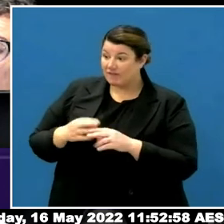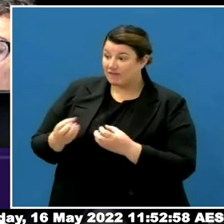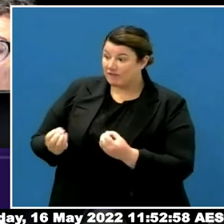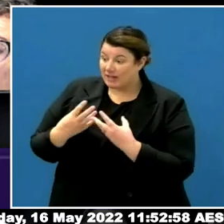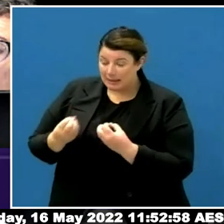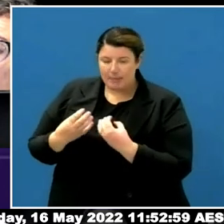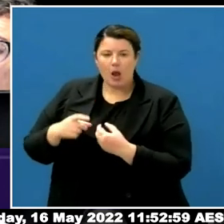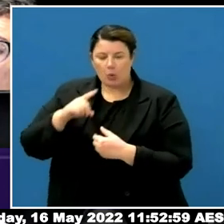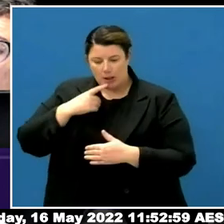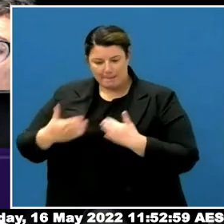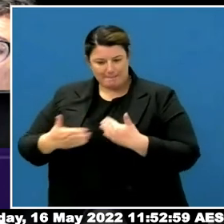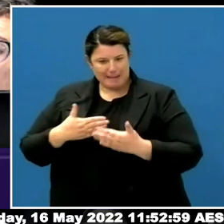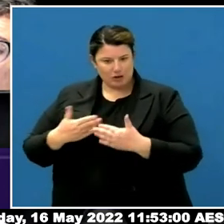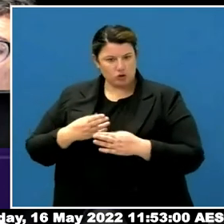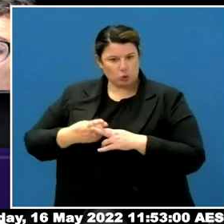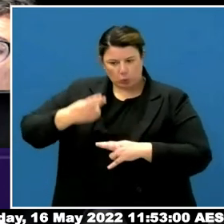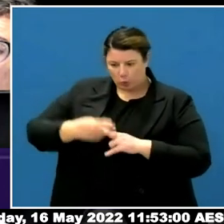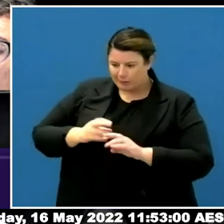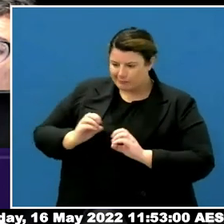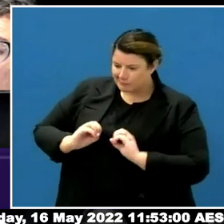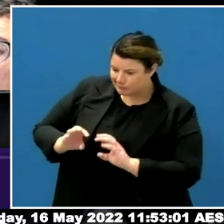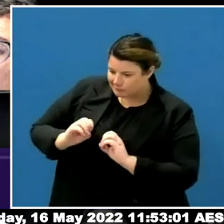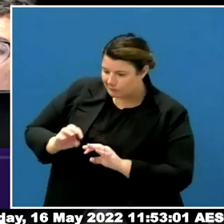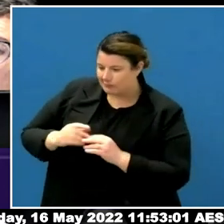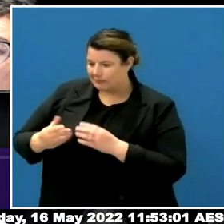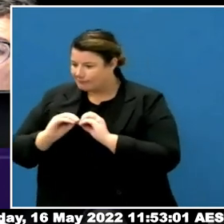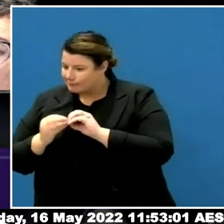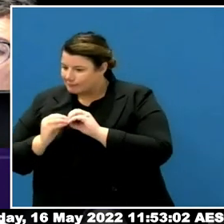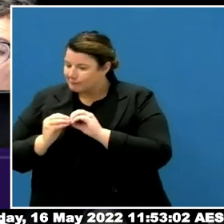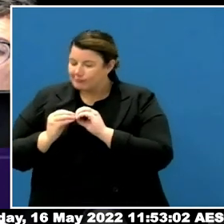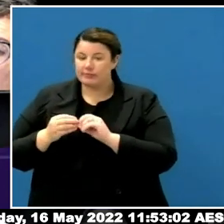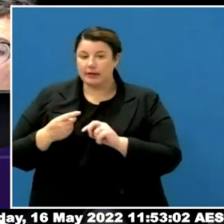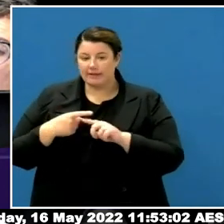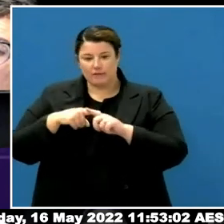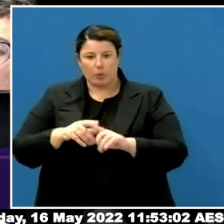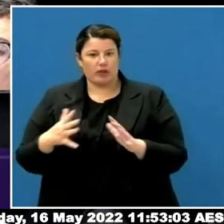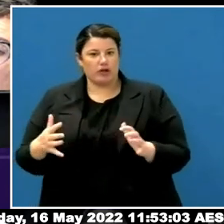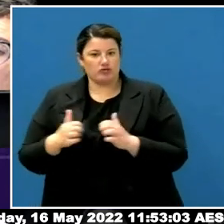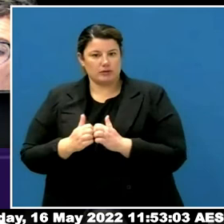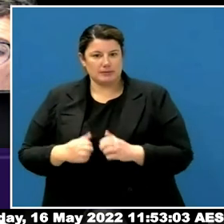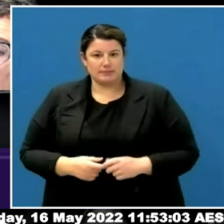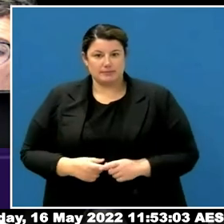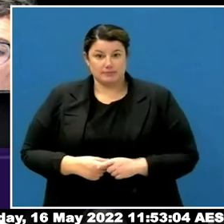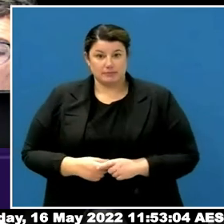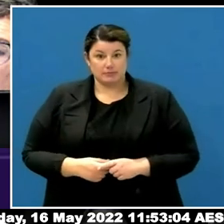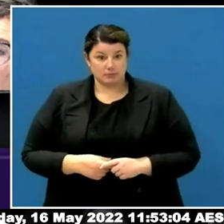complaints in a timely manner in accordance with the terms of the agreement." Was that your experience?